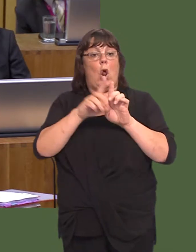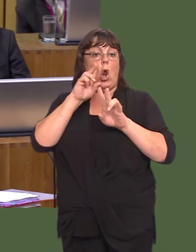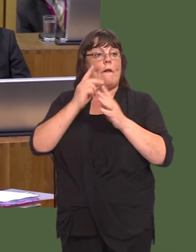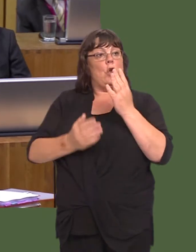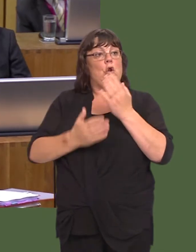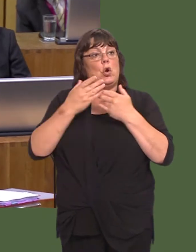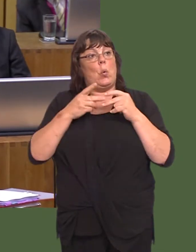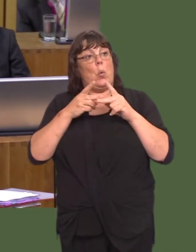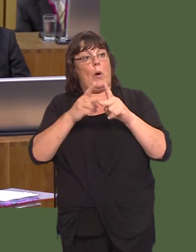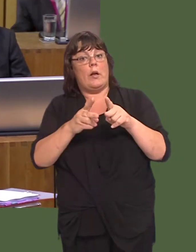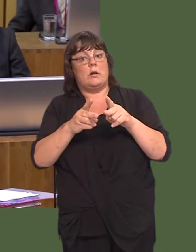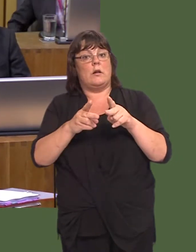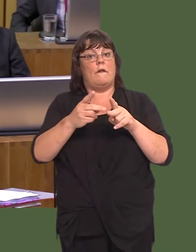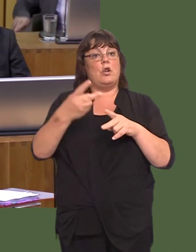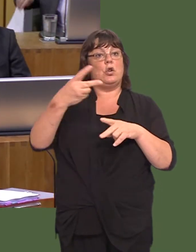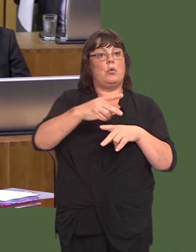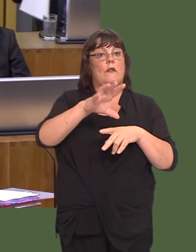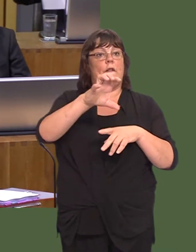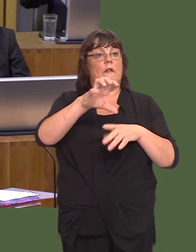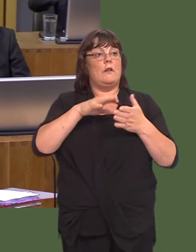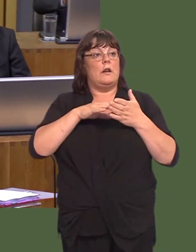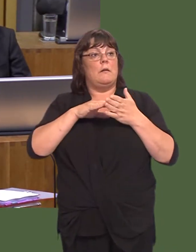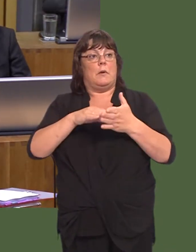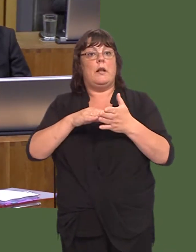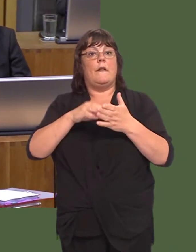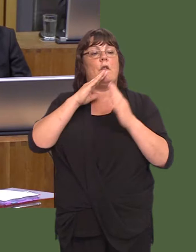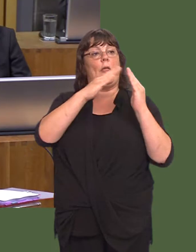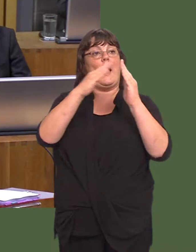innovative ways of funding capital investment through the £250 million extension of the